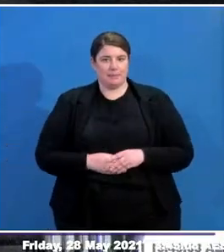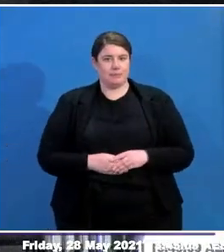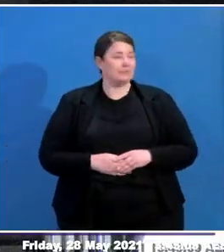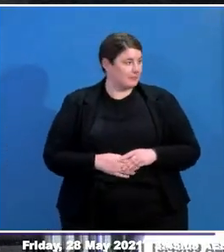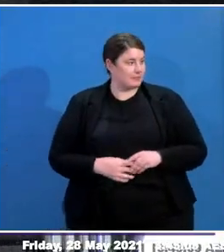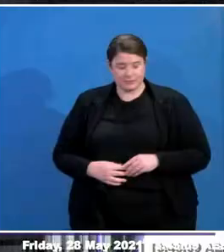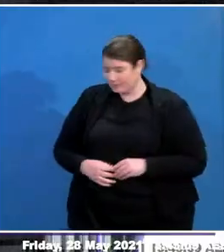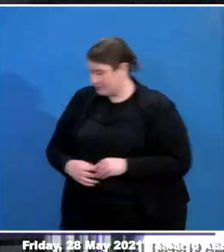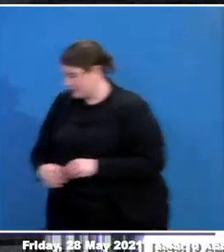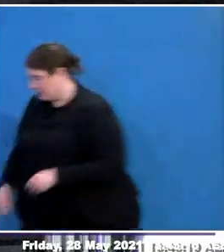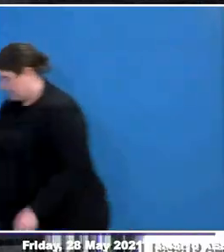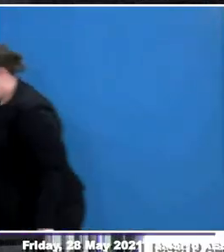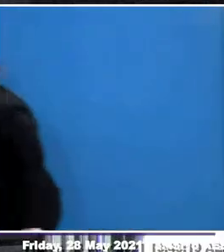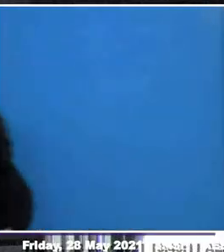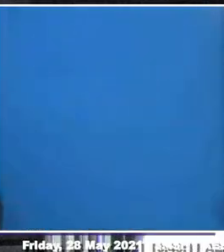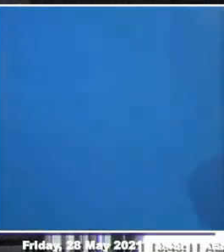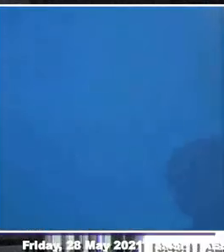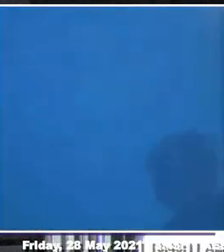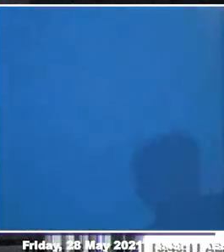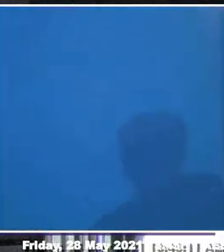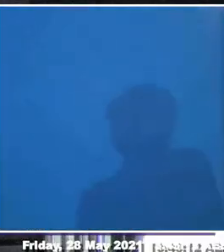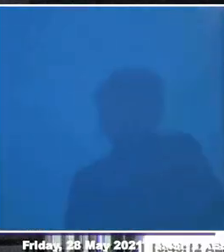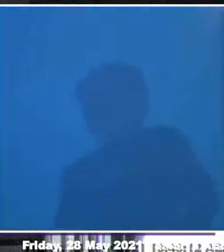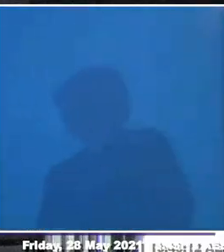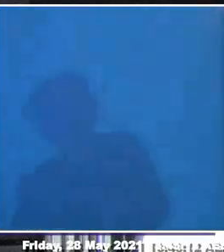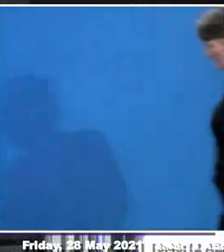The NDIS is a market-based model; that is right, isn't it? MR McNAUGHTON: Yes.